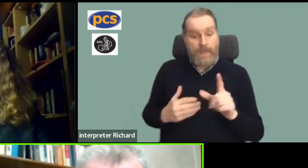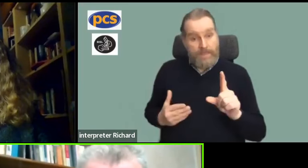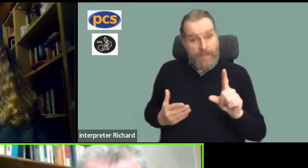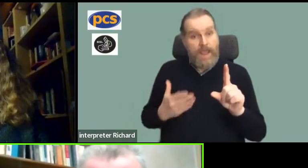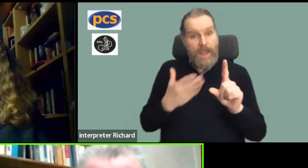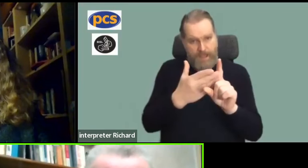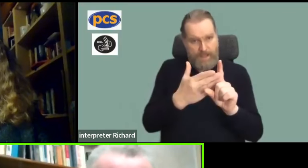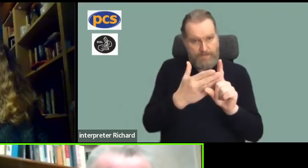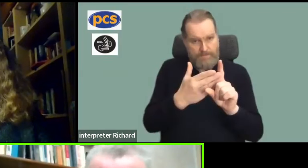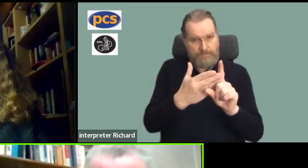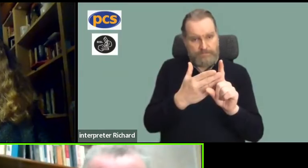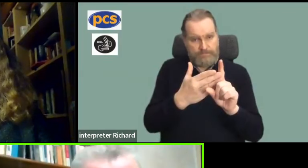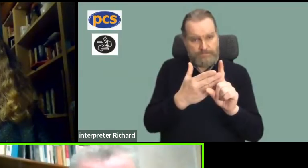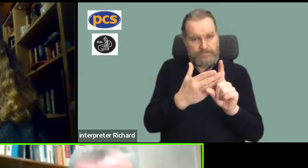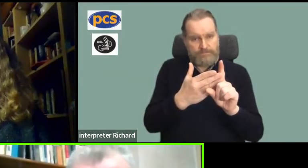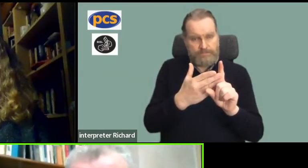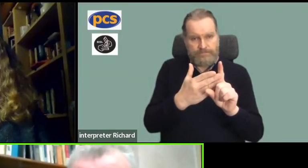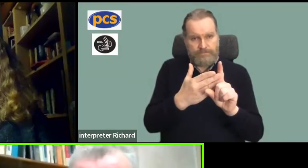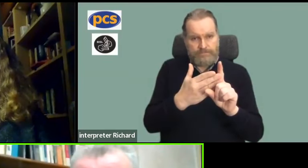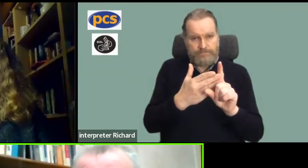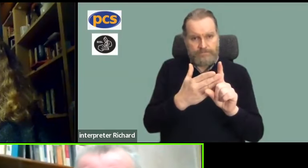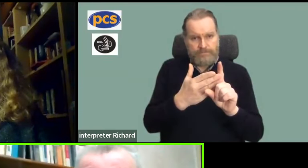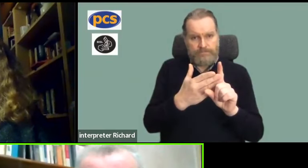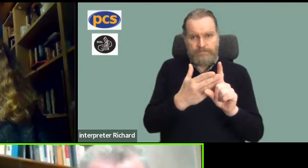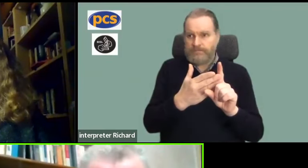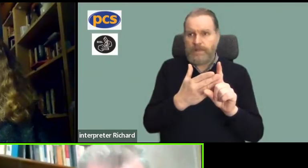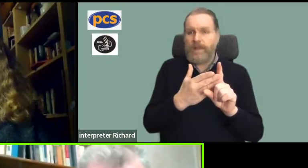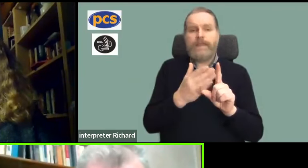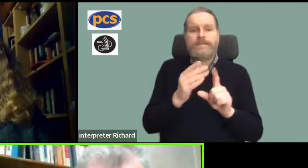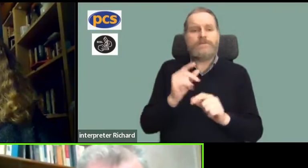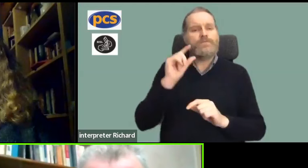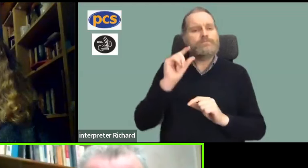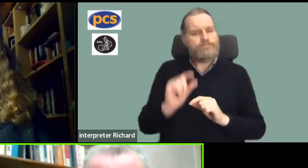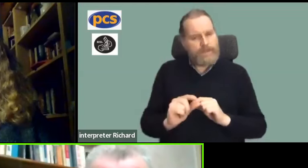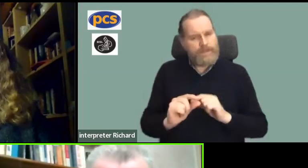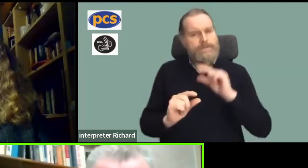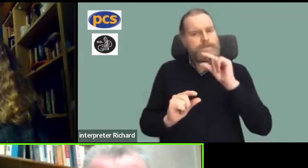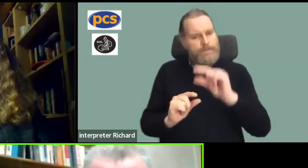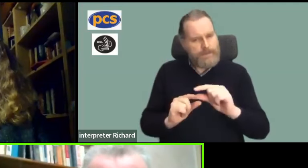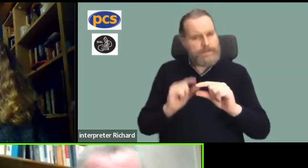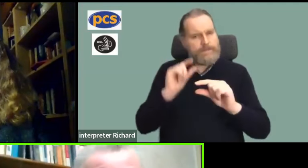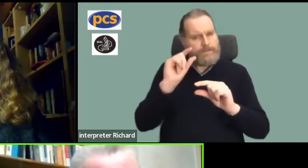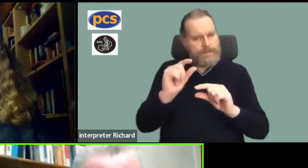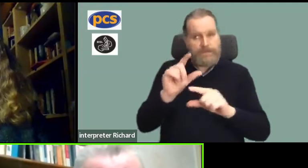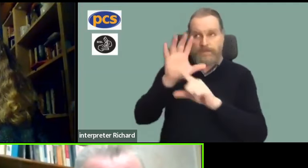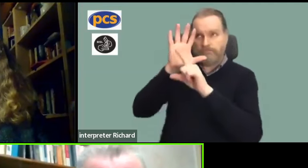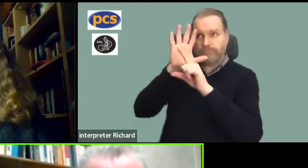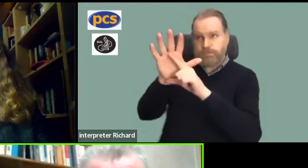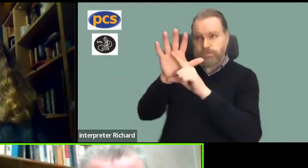The aim of these actions is that aim of these actions is, that in themselves not any not any one is an immediate any one is an immediate knockout, but on a cumulative